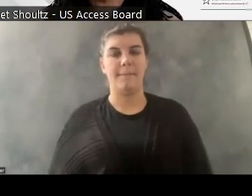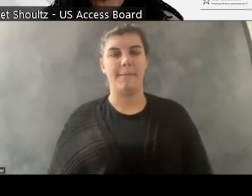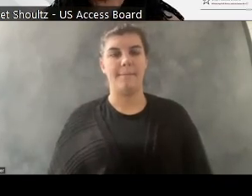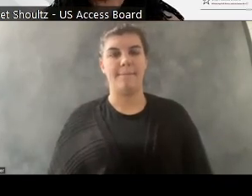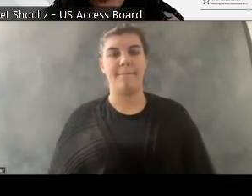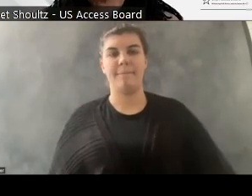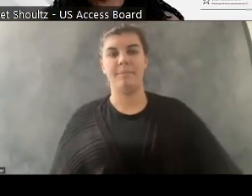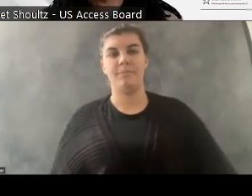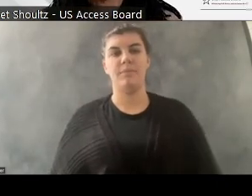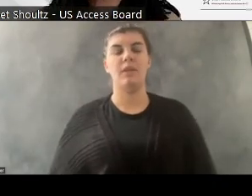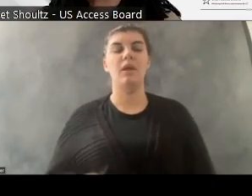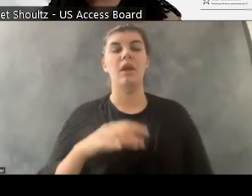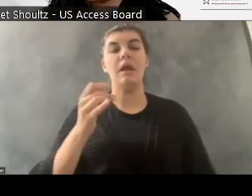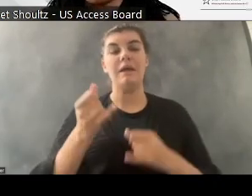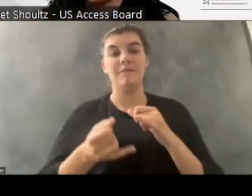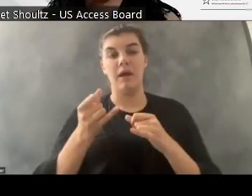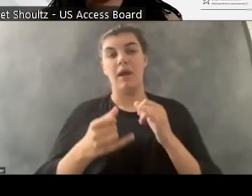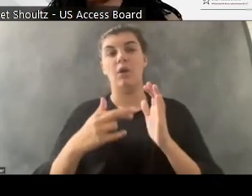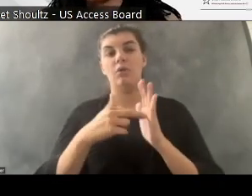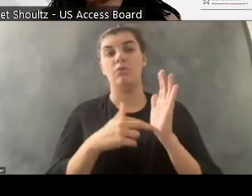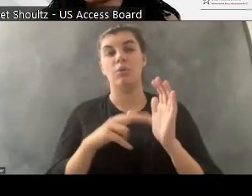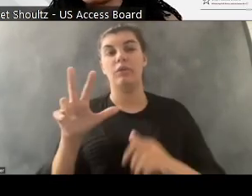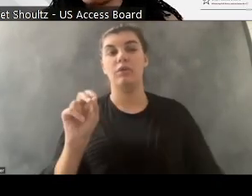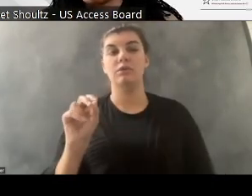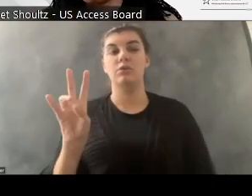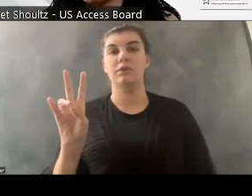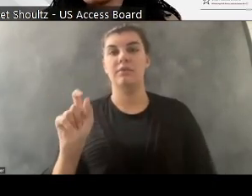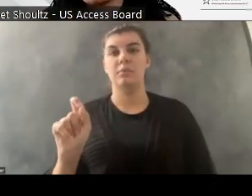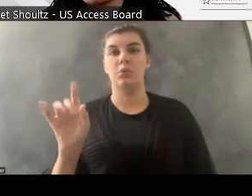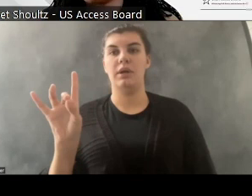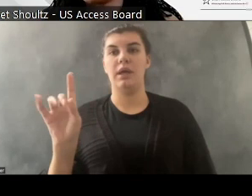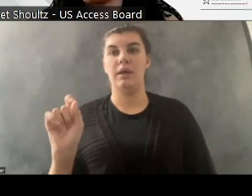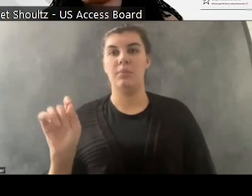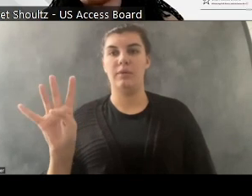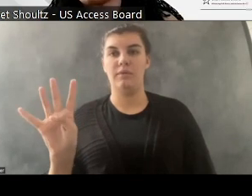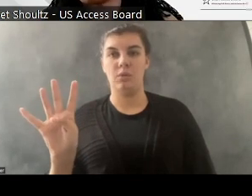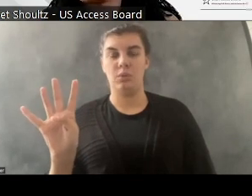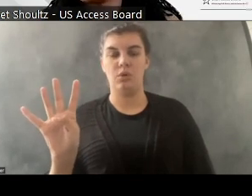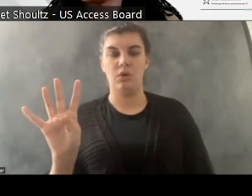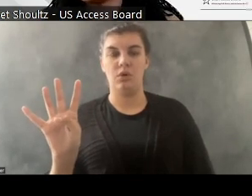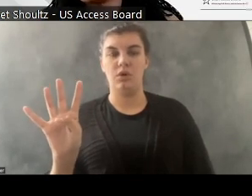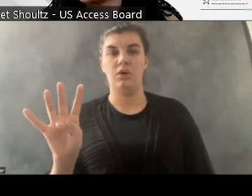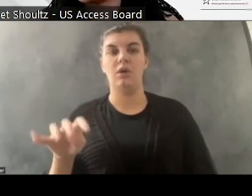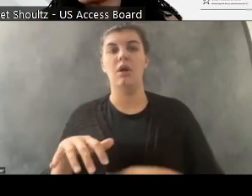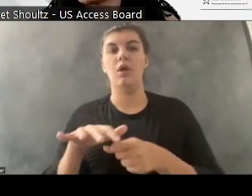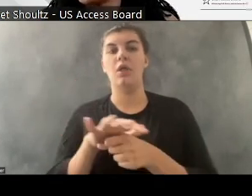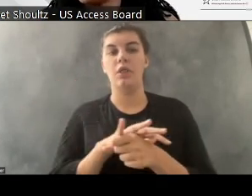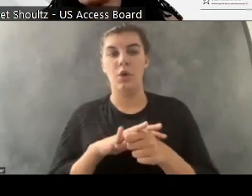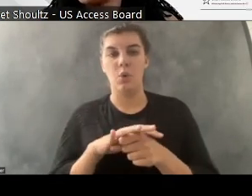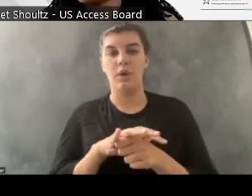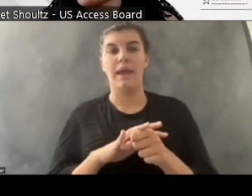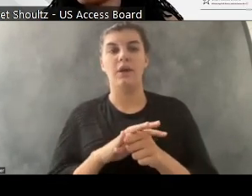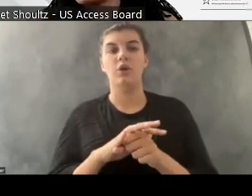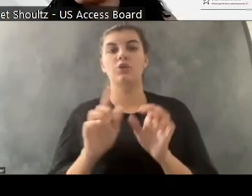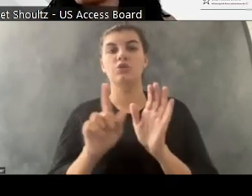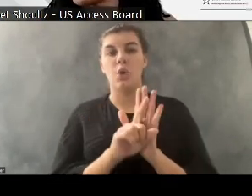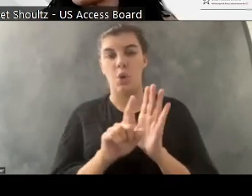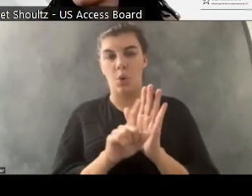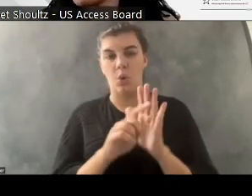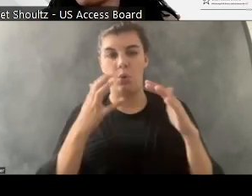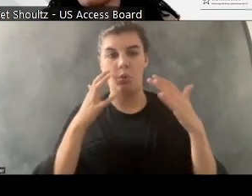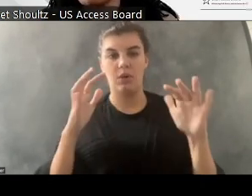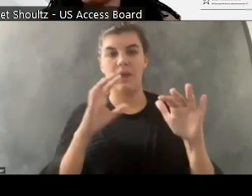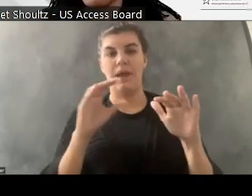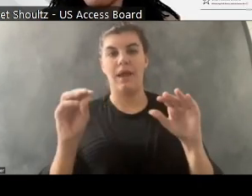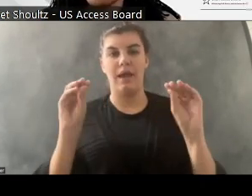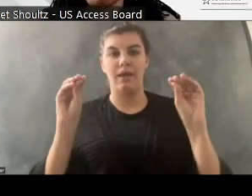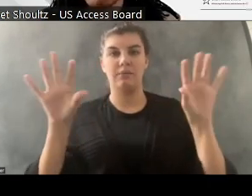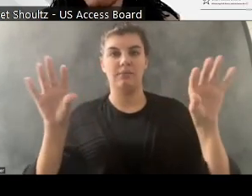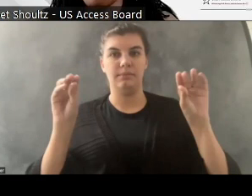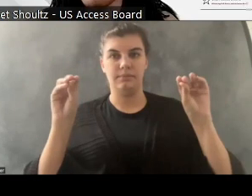We, in the final rule at 307.8.4 locator tone and traffic control signal in flashing mode,